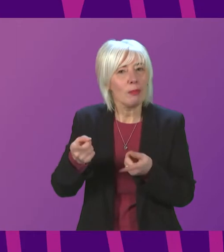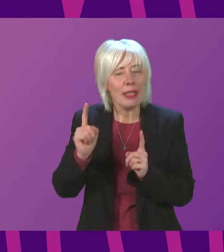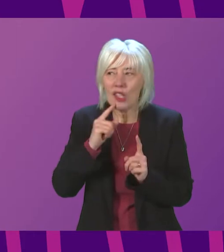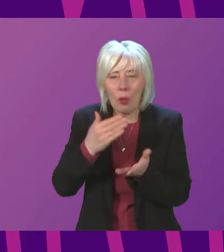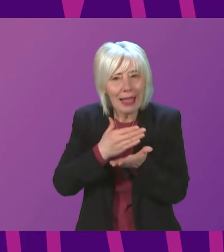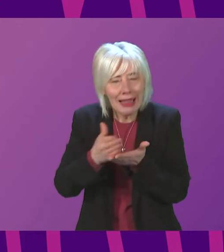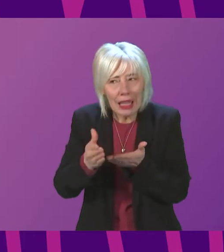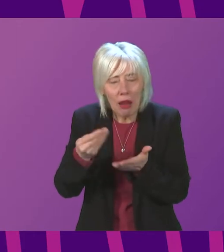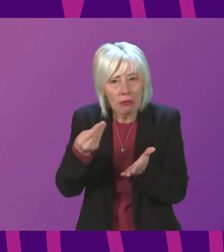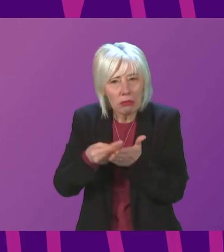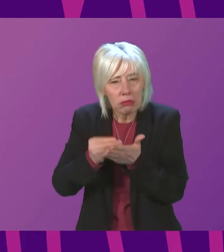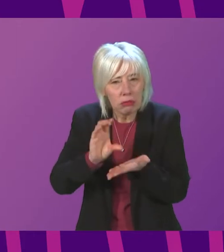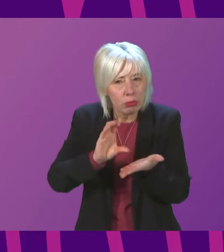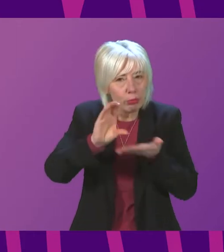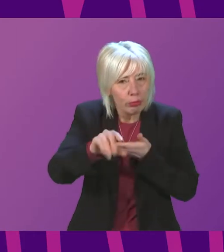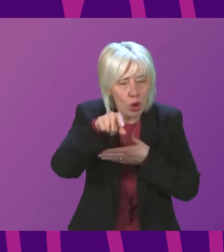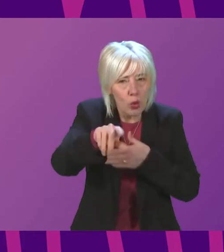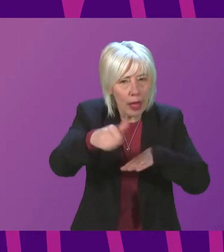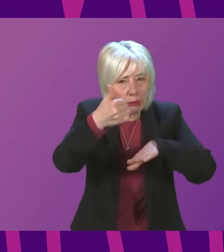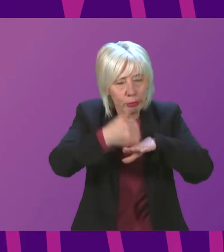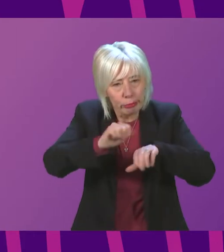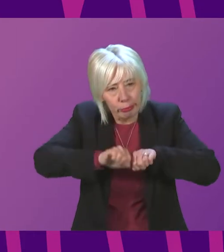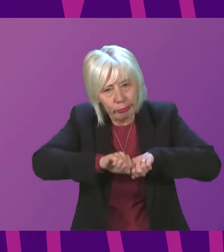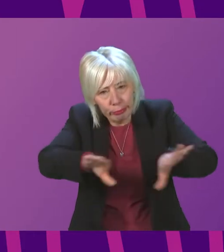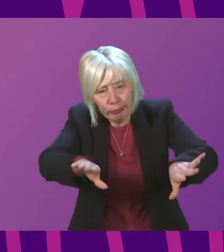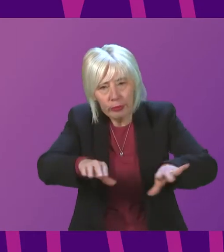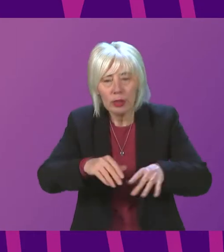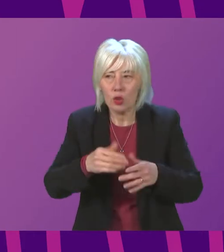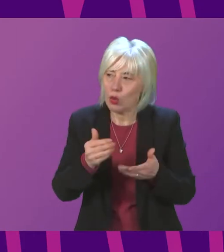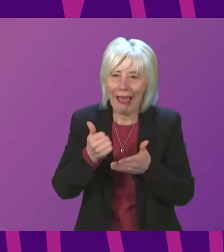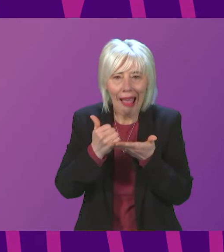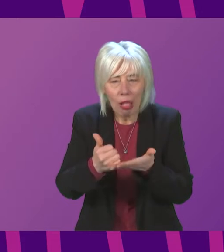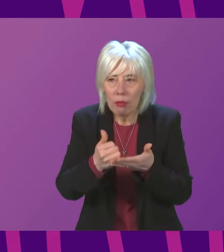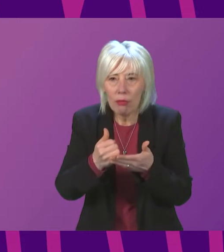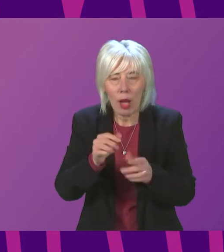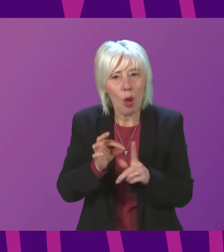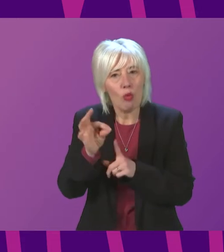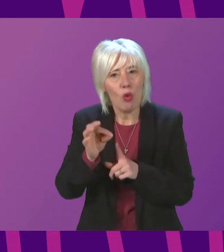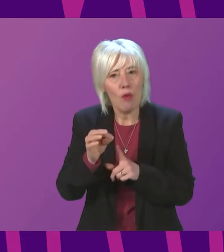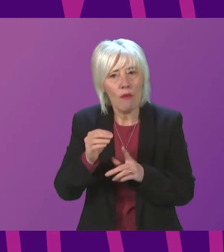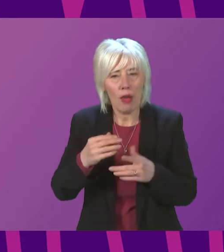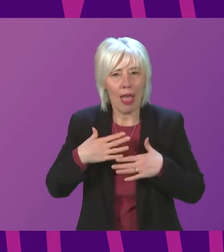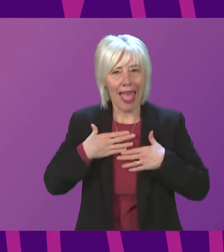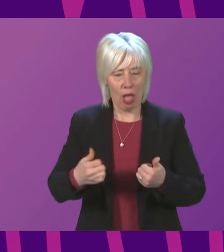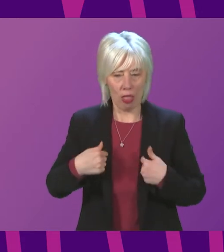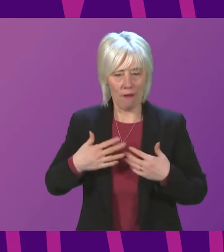advisory committee, and no commitments have yet been made on funding the RCAP. Will the First Minister make clear how much funding will be allocated to the implementation